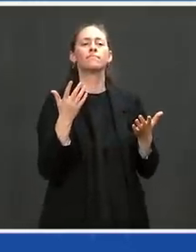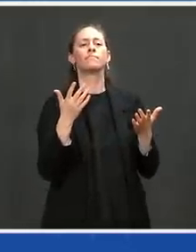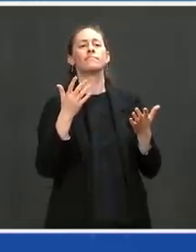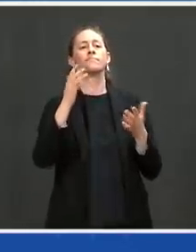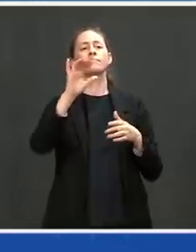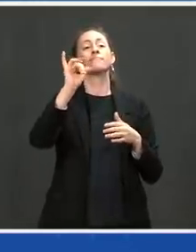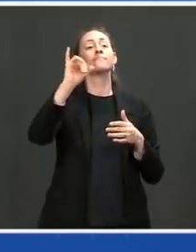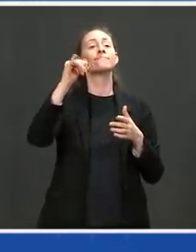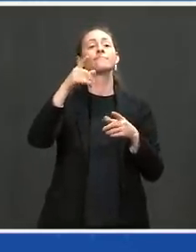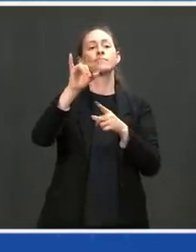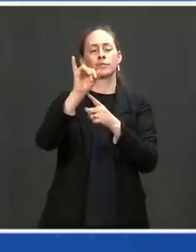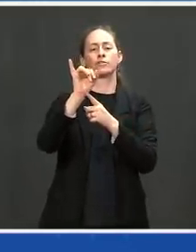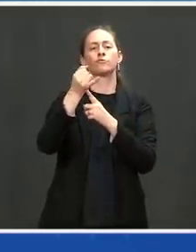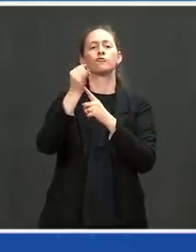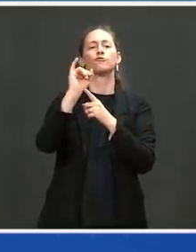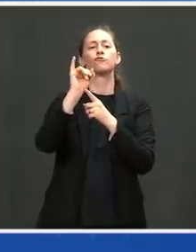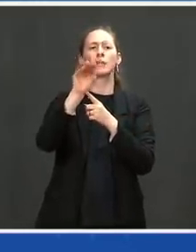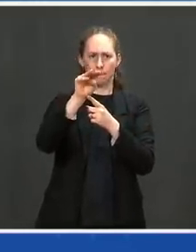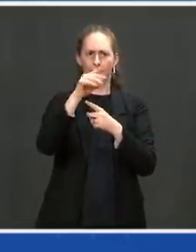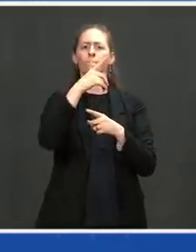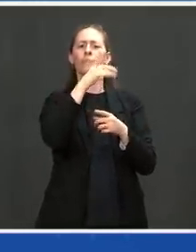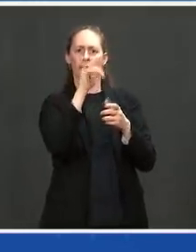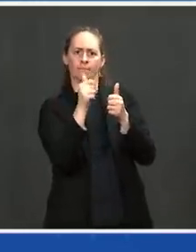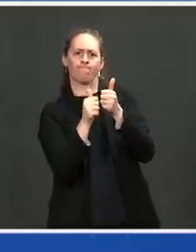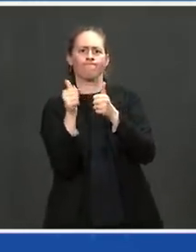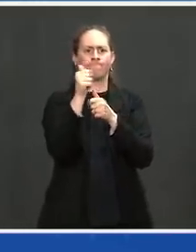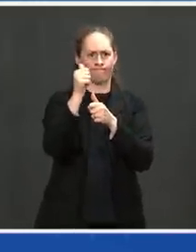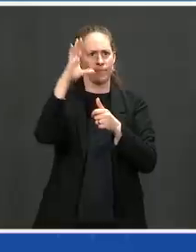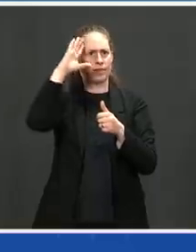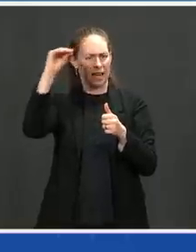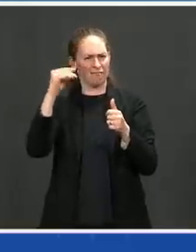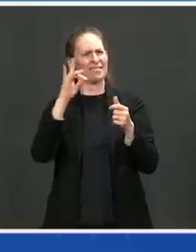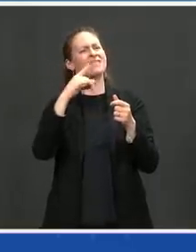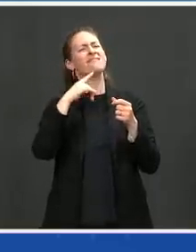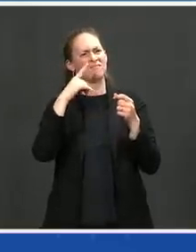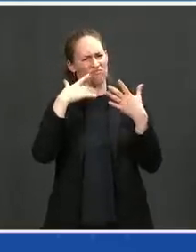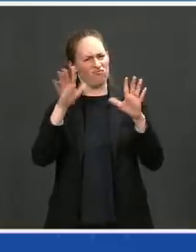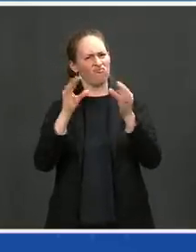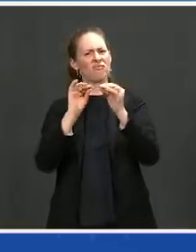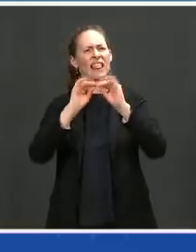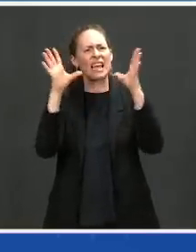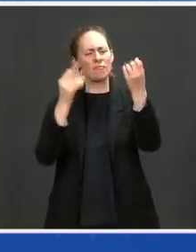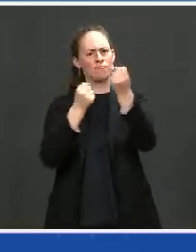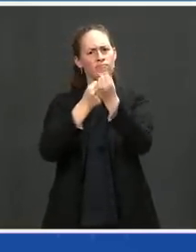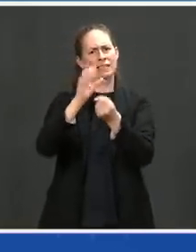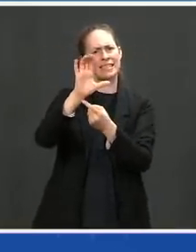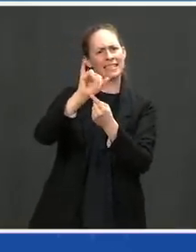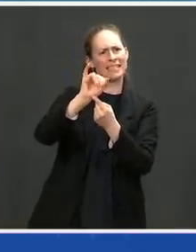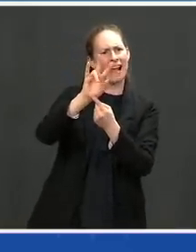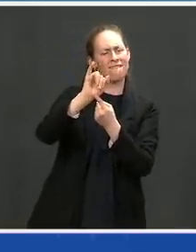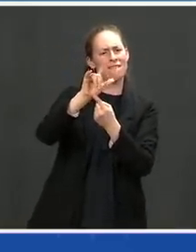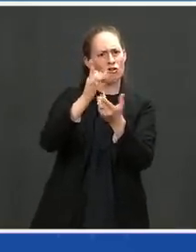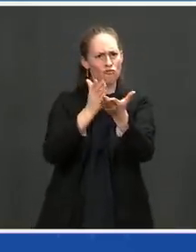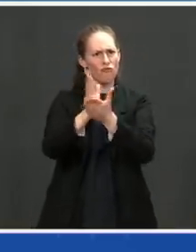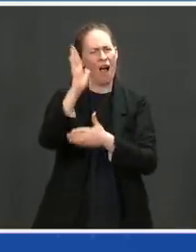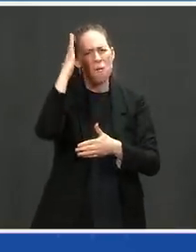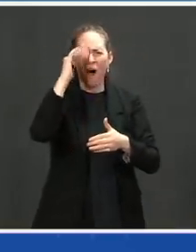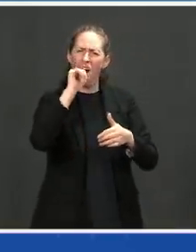when it comes to civil rights and voting rights. The President: Well, look, I'm going to deal with all of those problems.